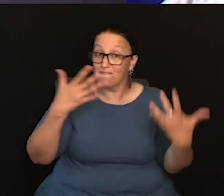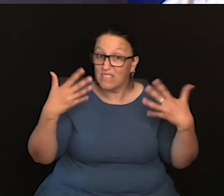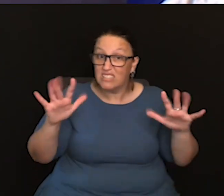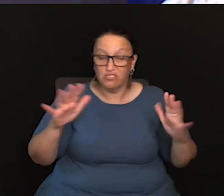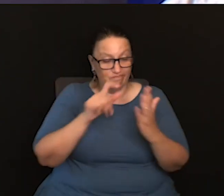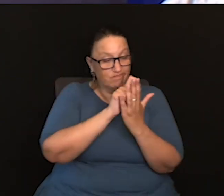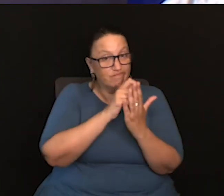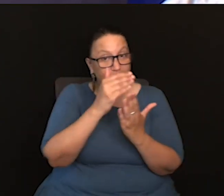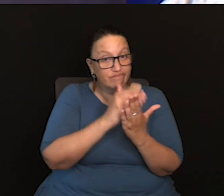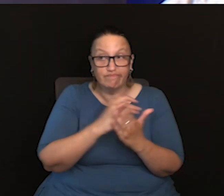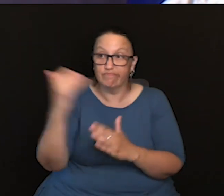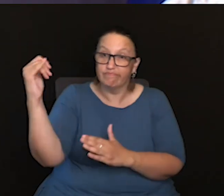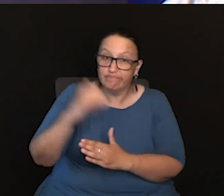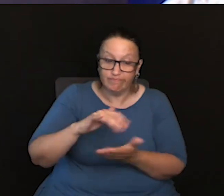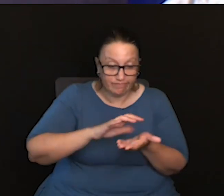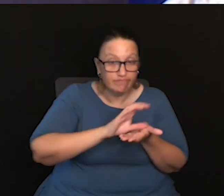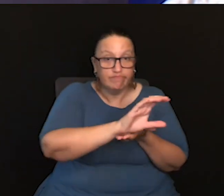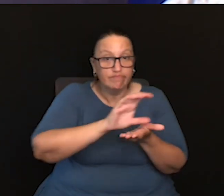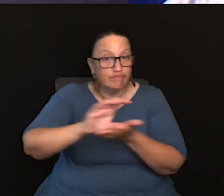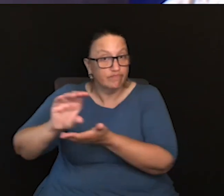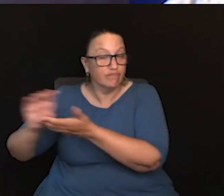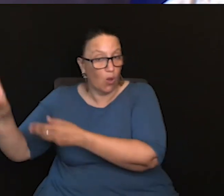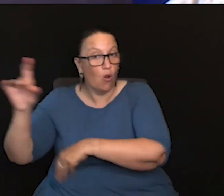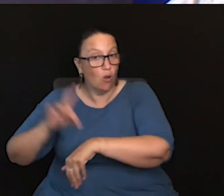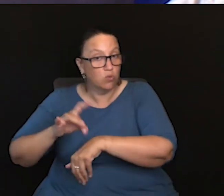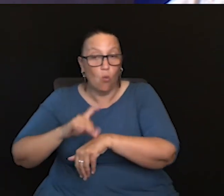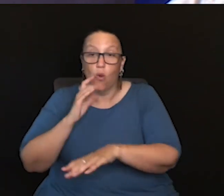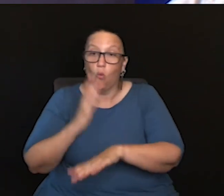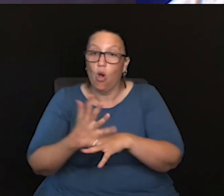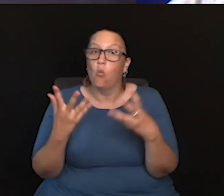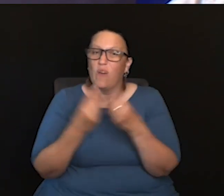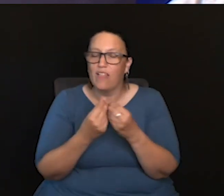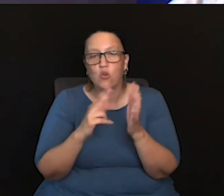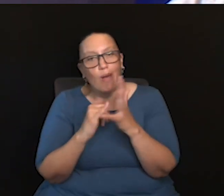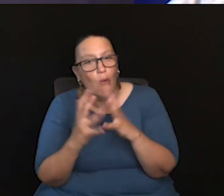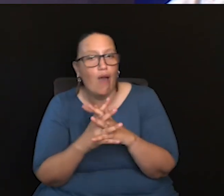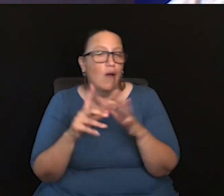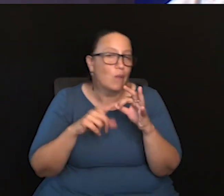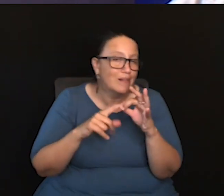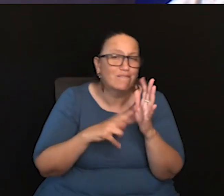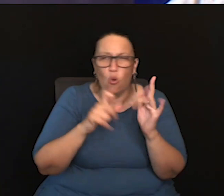Once the treatments do start to come into the country, the Australian Government will be working closely with the state and territory governments